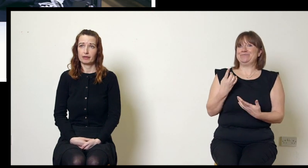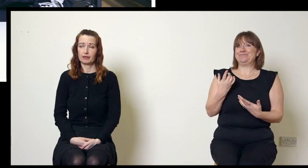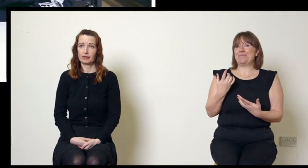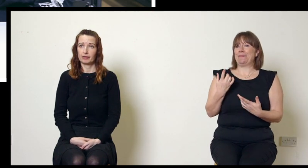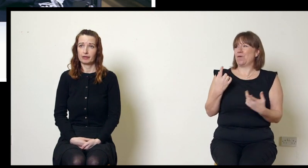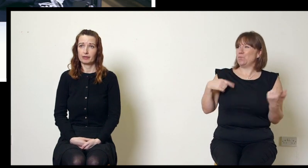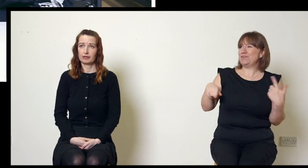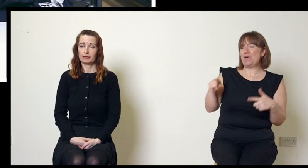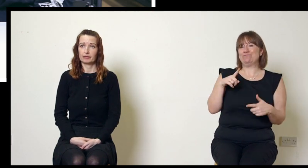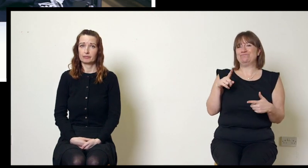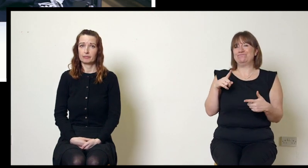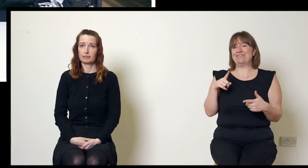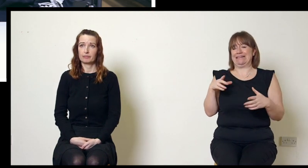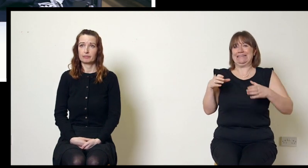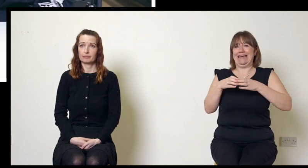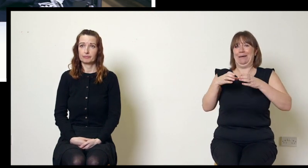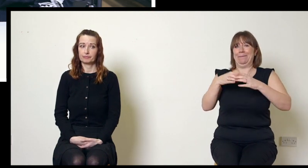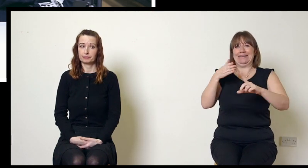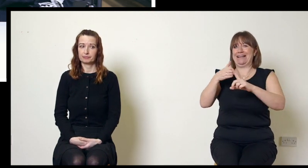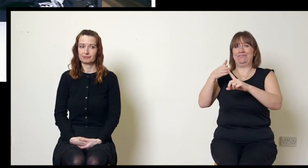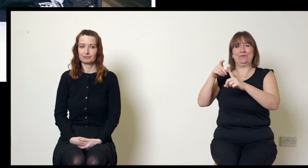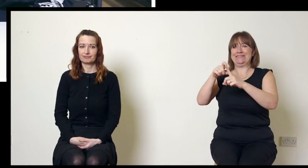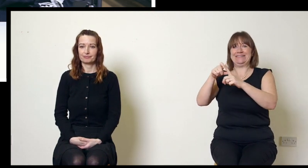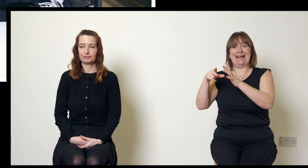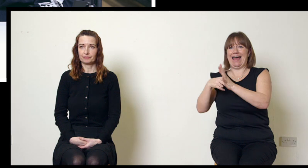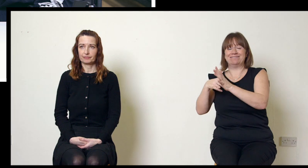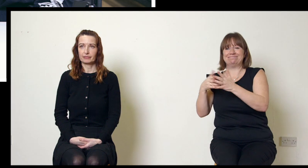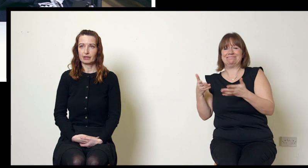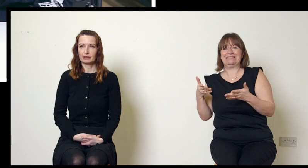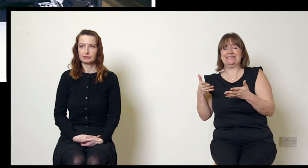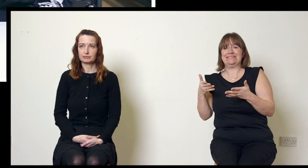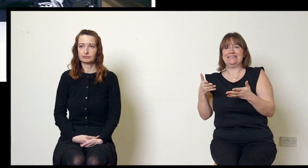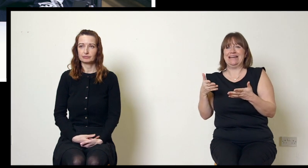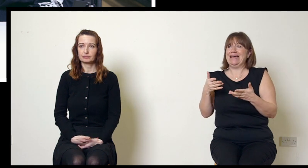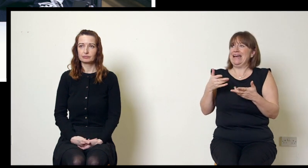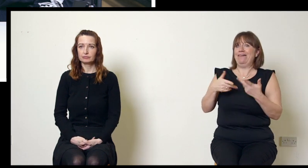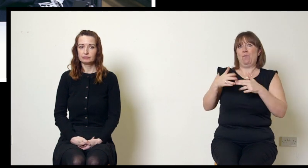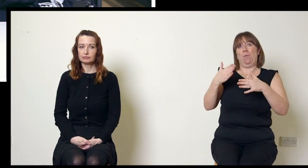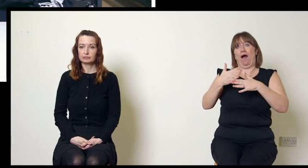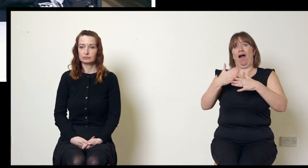we don't necessarily as a team identify as being deaf, disabled, neurodivergent. And if you're going to work with a community,